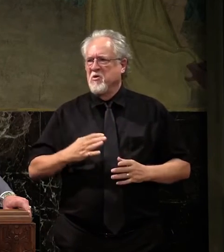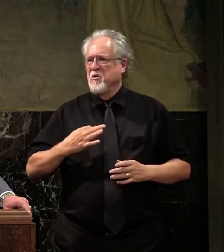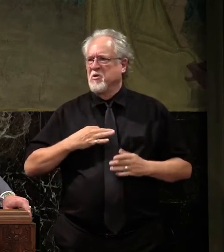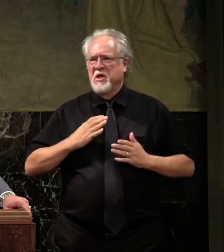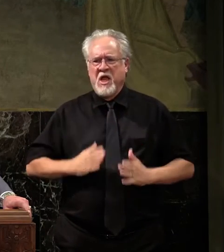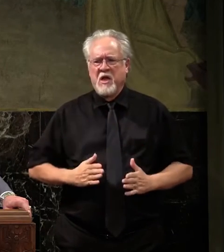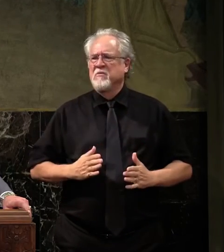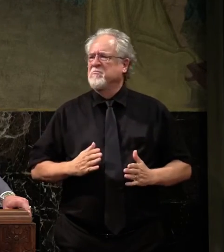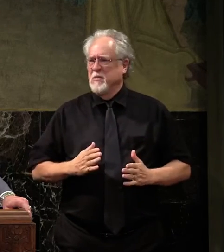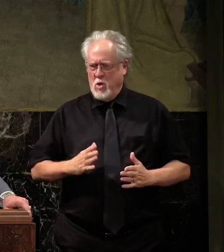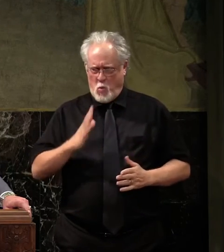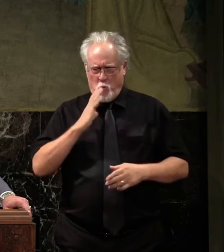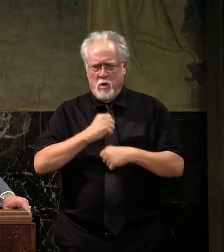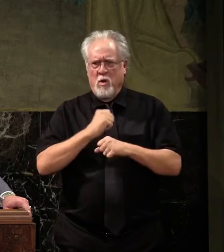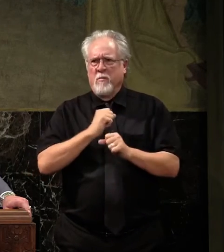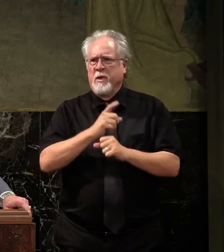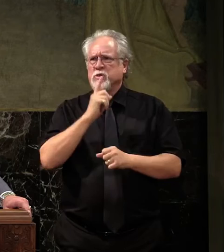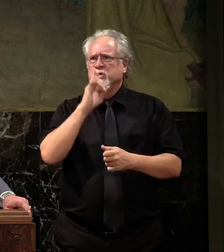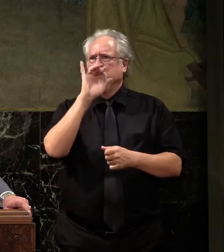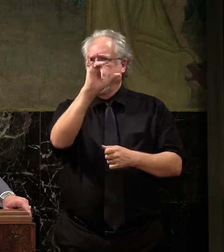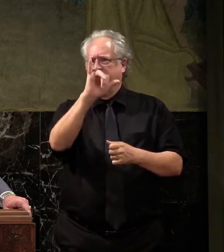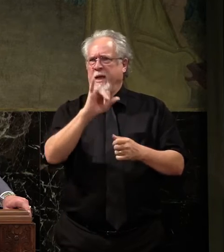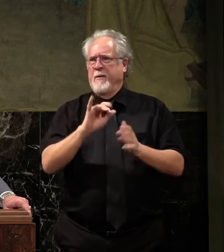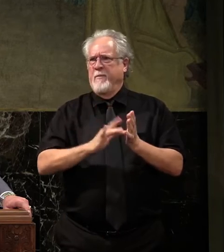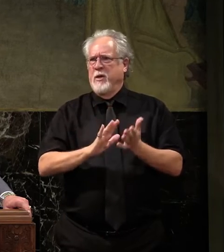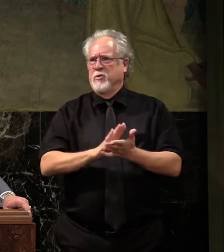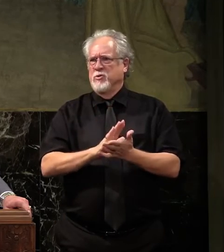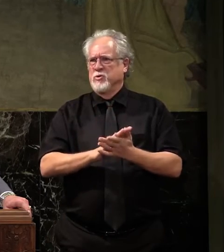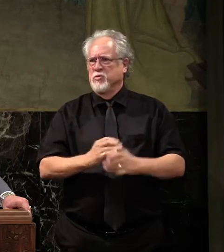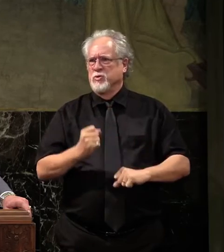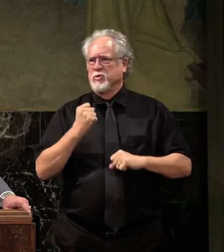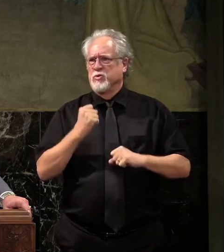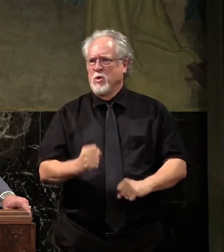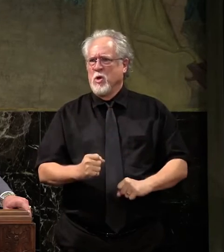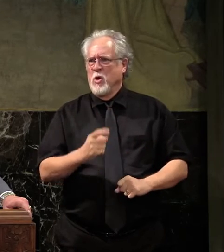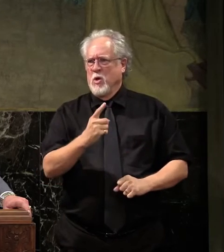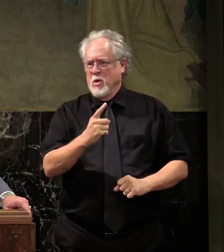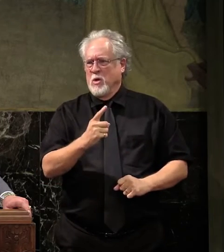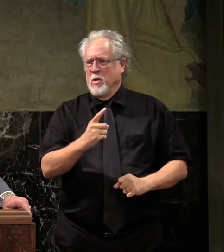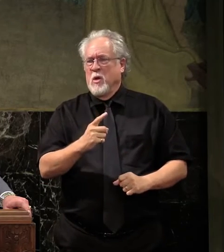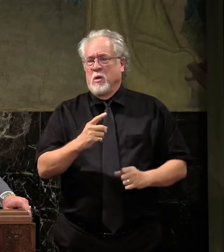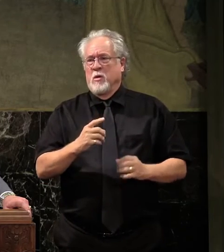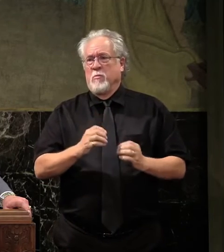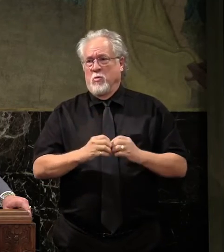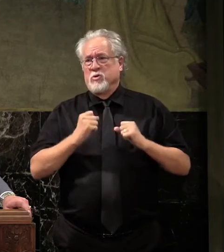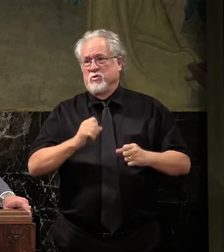We are going to make sure that that medical school is strong in fact stronger than ever.